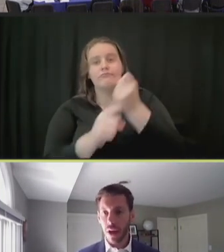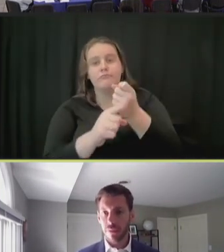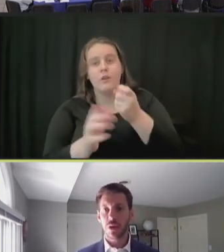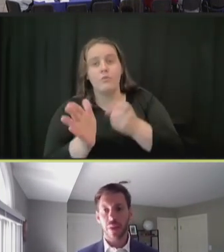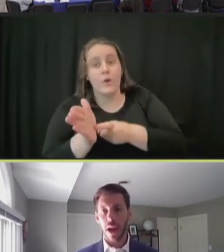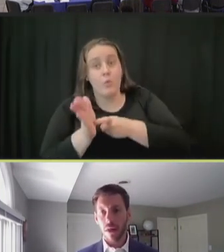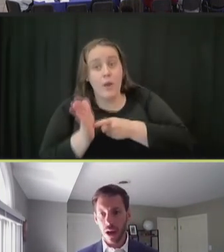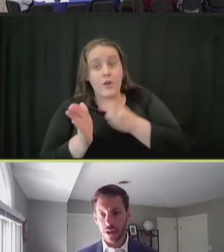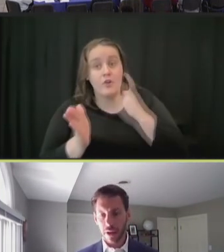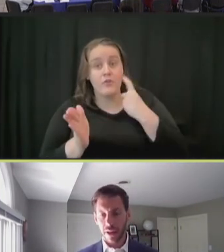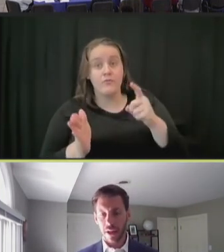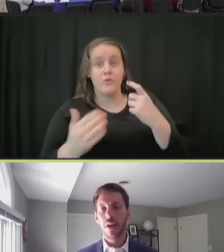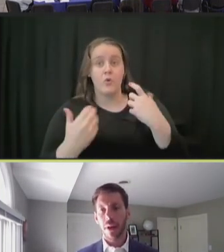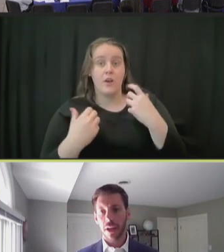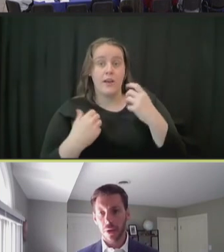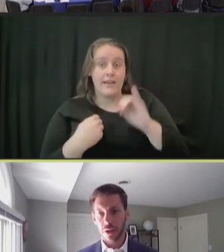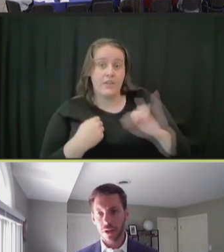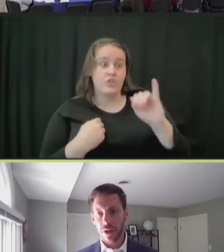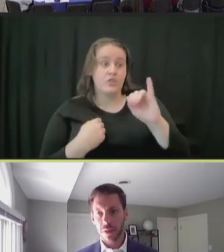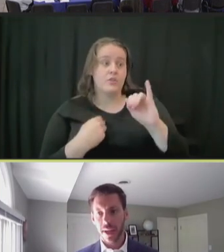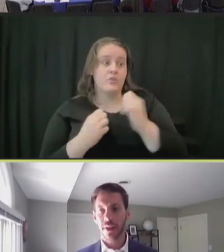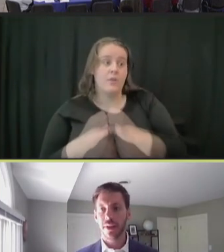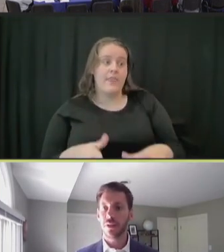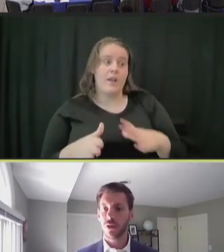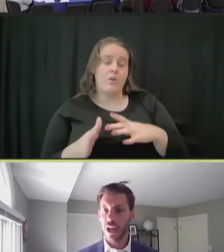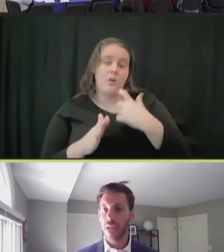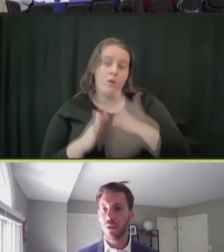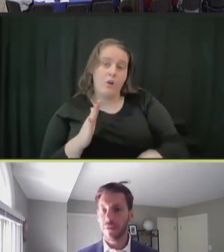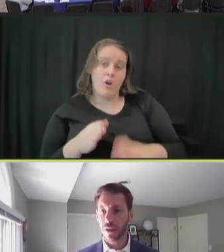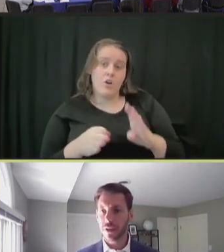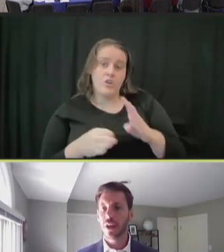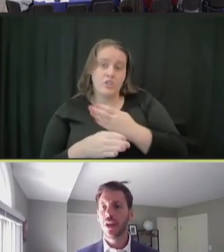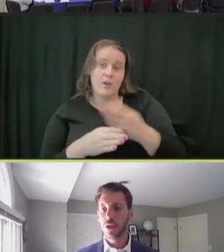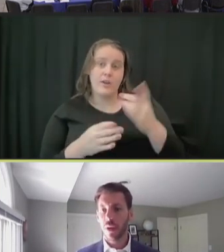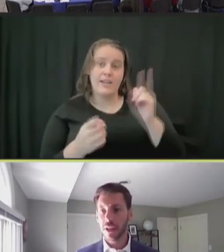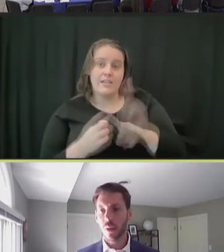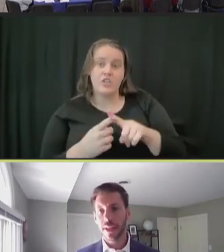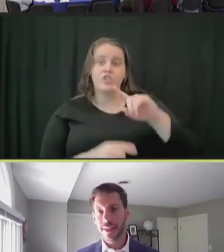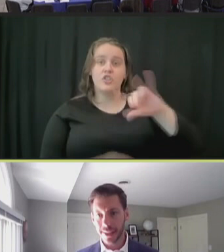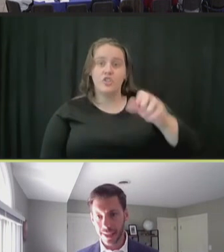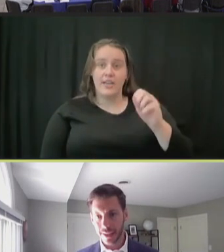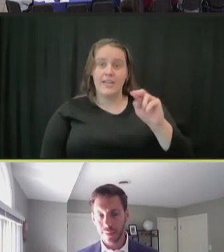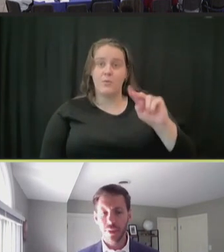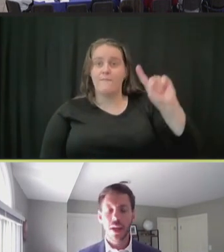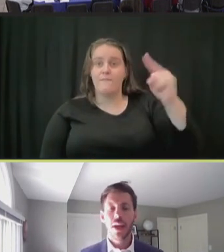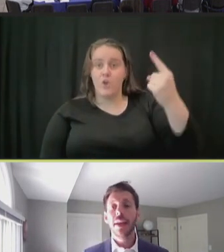coverage without cost sharing by commercial insurance plans until January 1st, 2026.